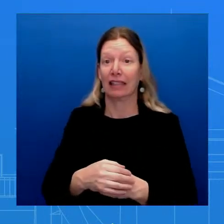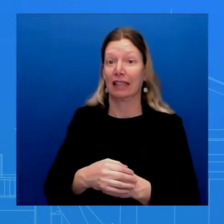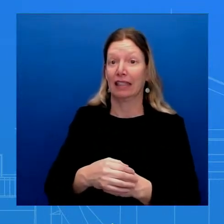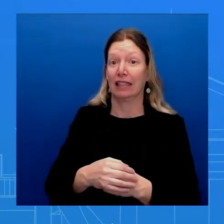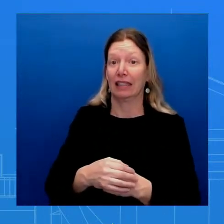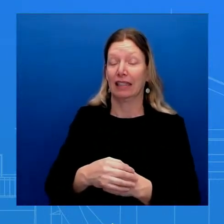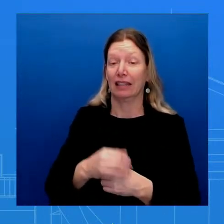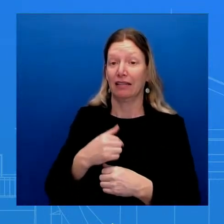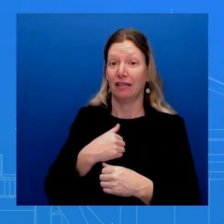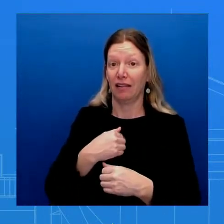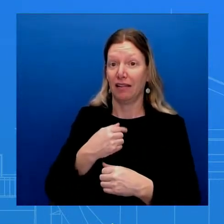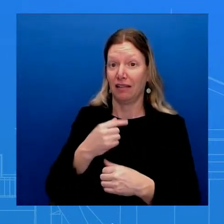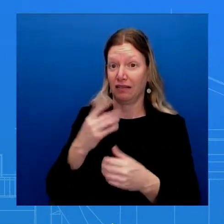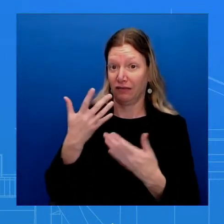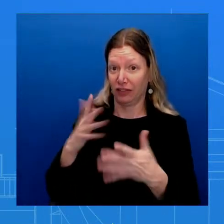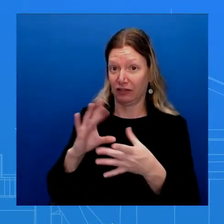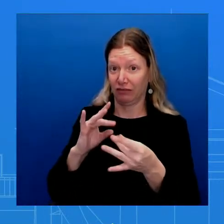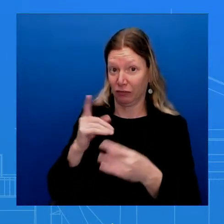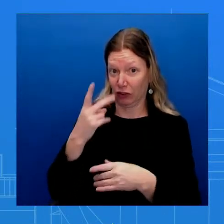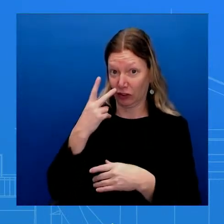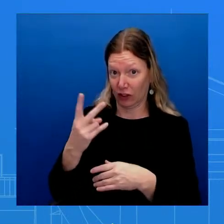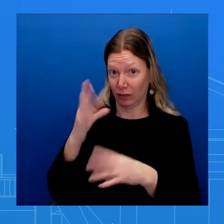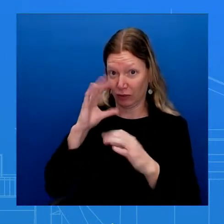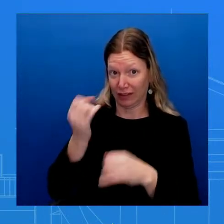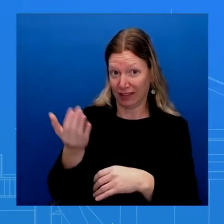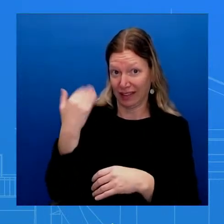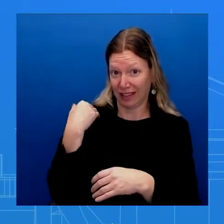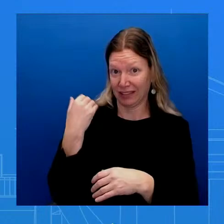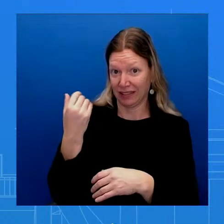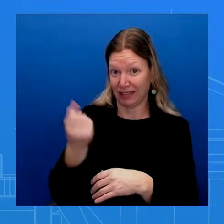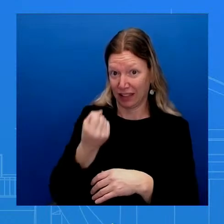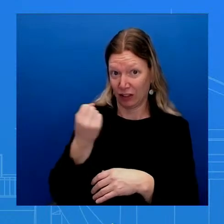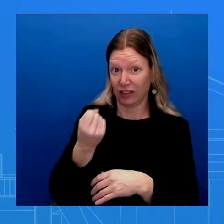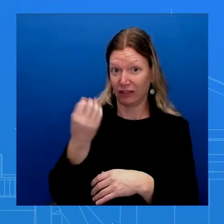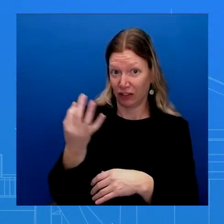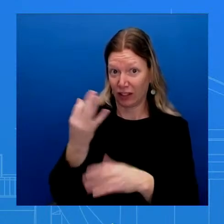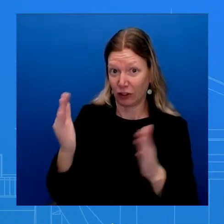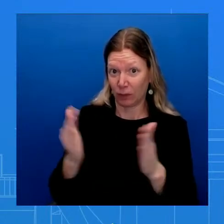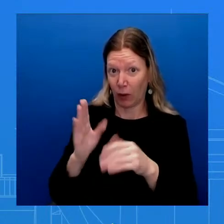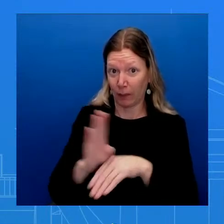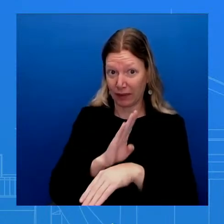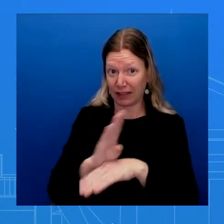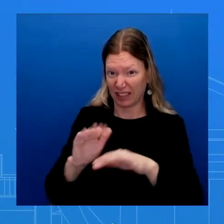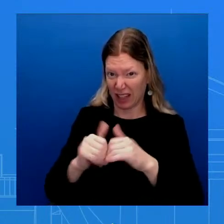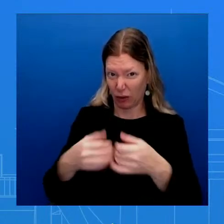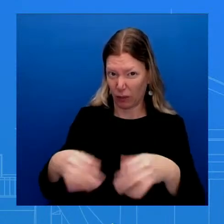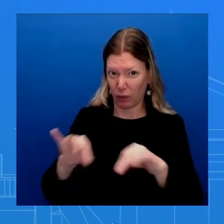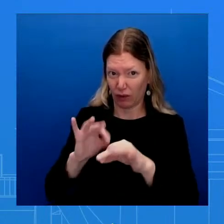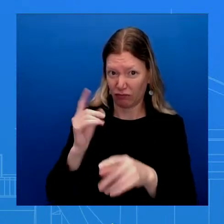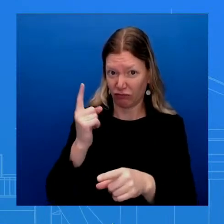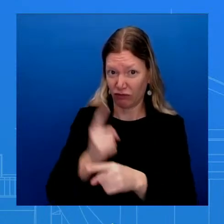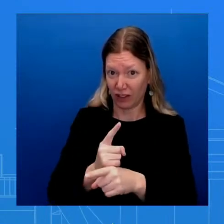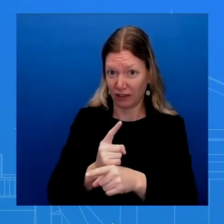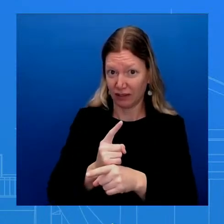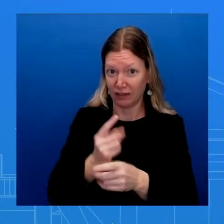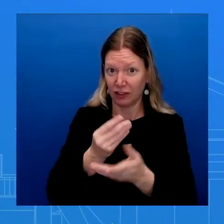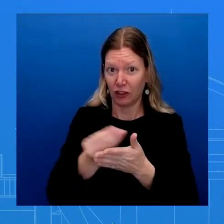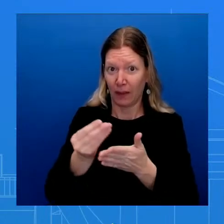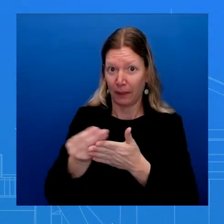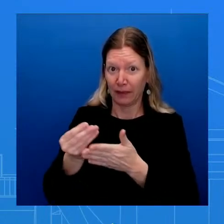Ms. Jean-Pierre: -- on Friday, small business -- The Press: That's why I asked about online shopping. Ms. Jean-Pierre: But how important it is, right? The Press: Right. Ms. Jean-Pierre: Shopping for -- making sure that -- you know, small businesses are an important part of the economy.